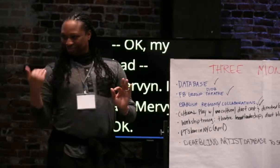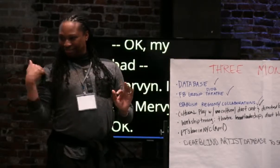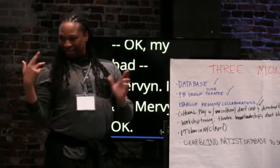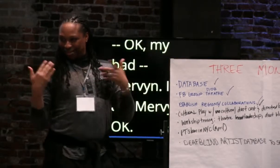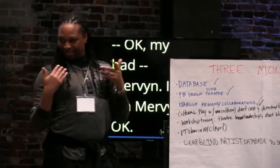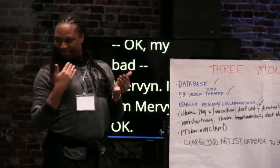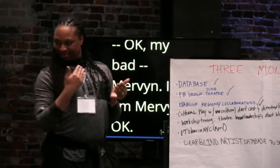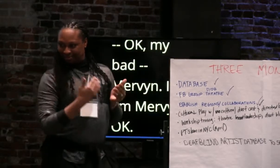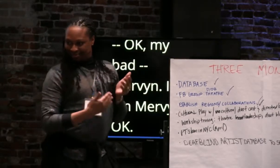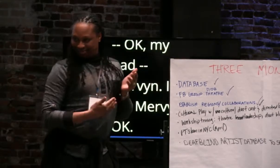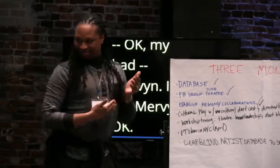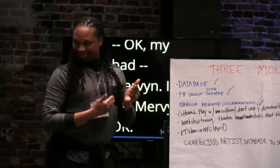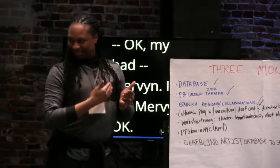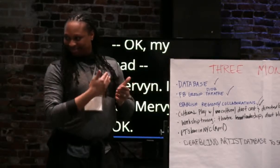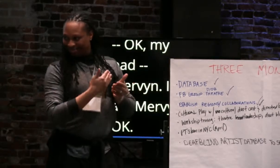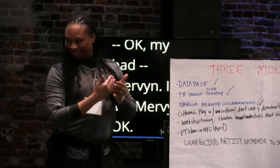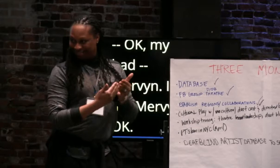I'll take my time, just let me know.